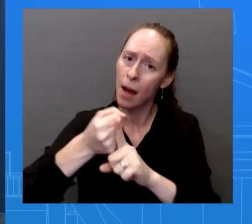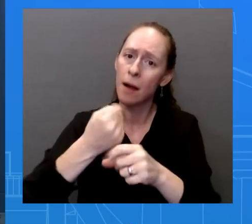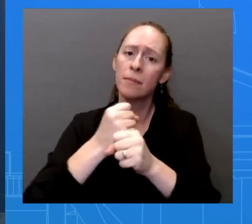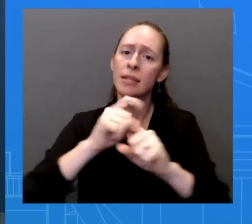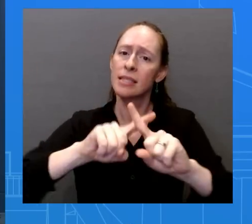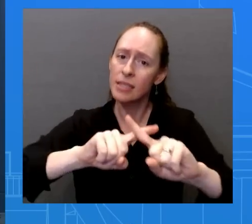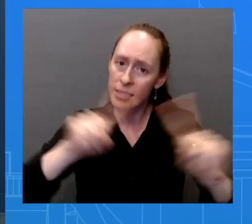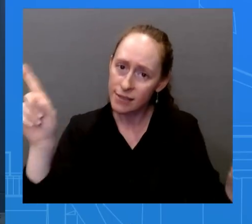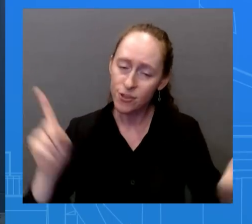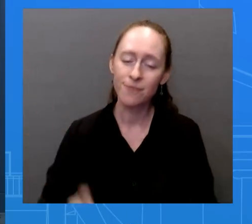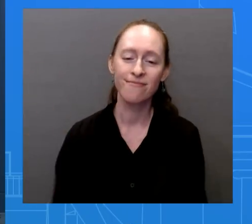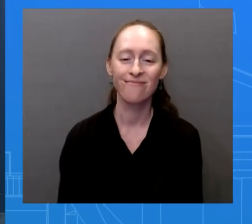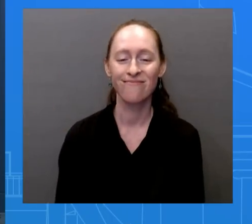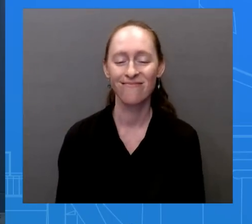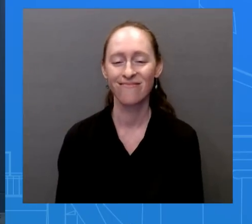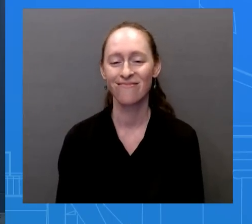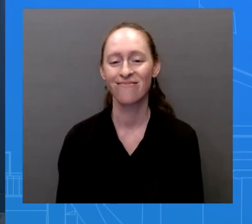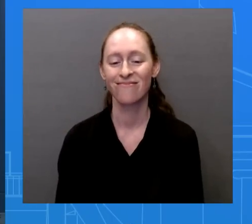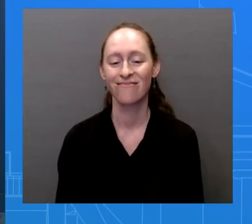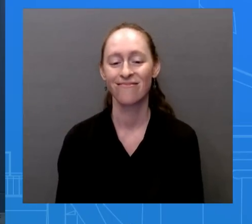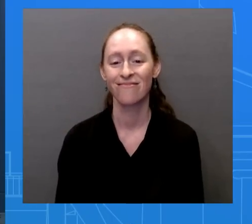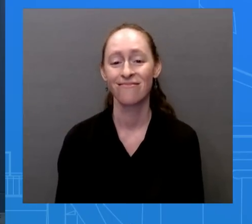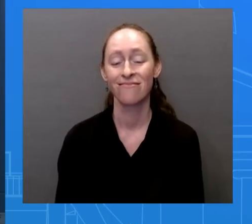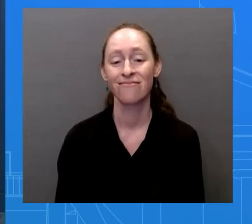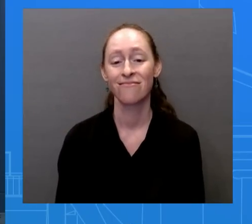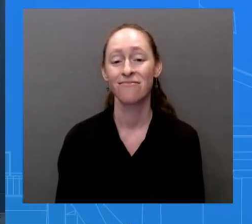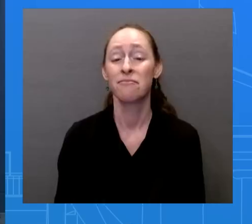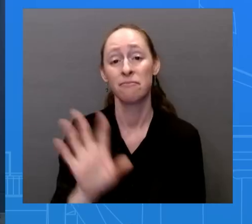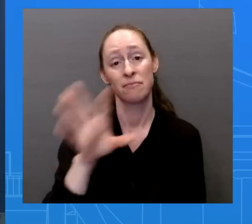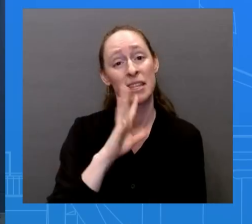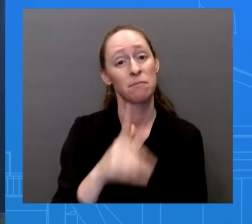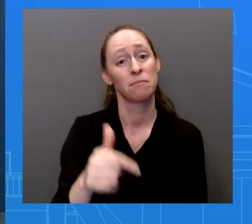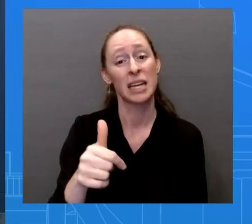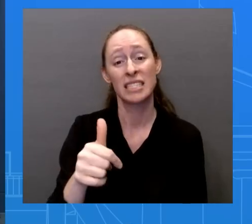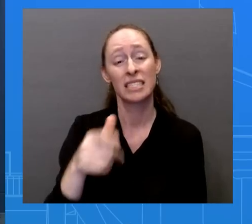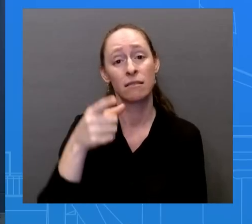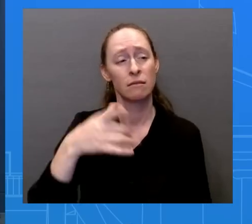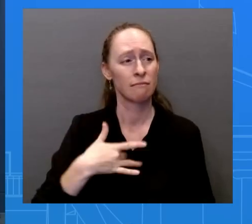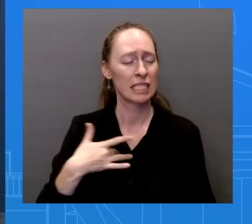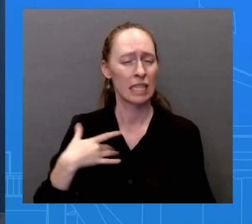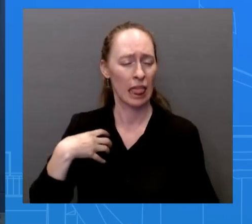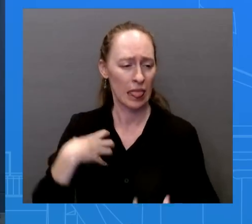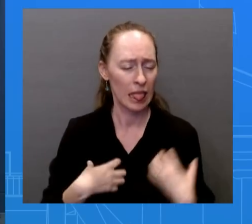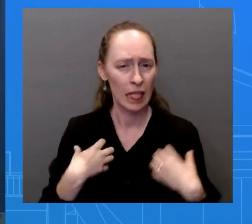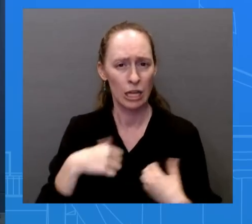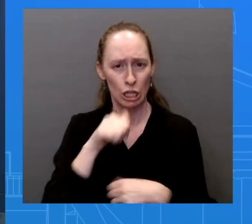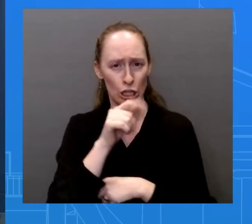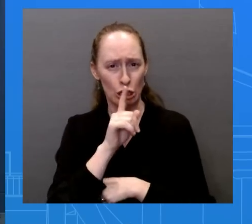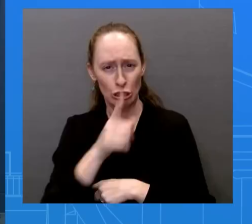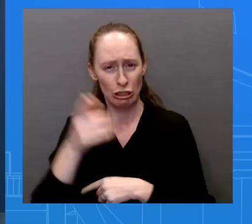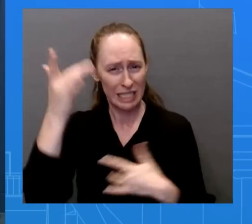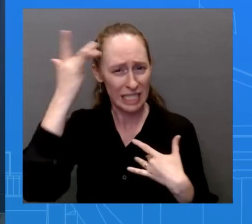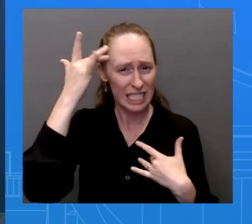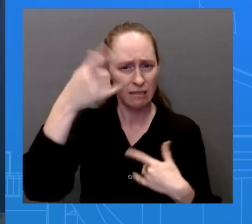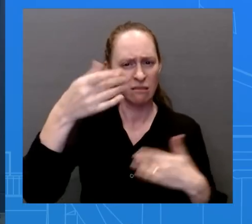we know testing leads to a diagnosis, diagnosis leads to treatments. And treatments that we have available today